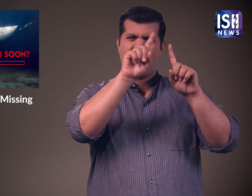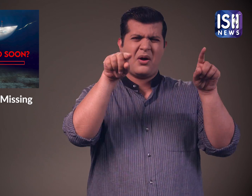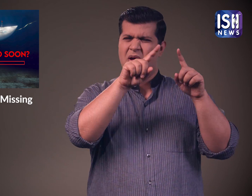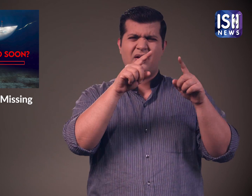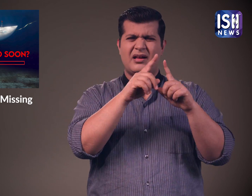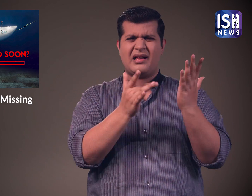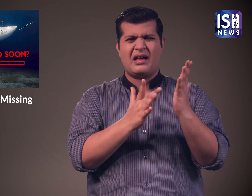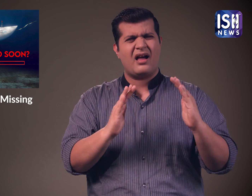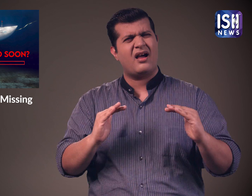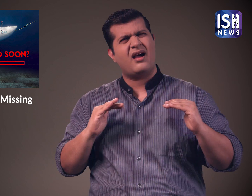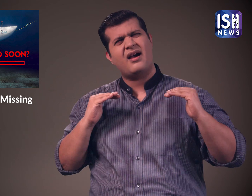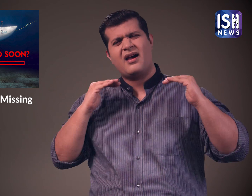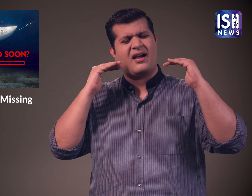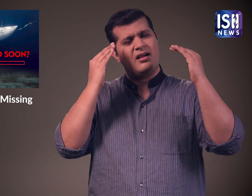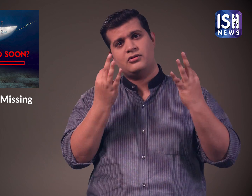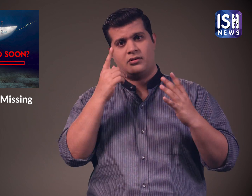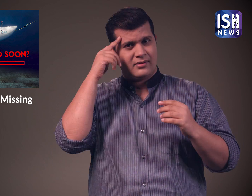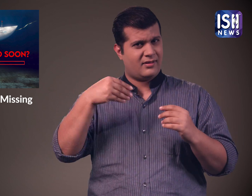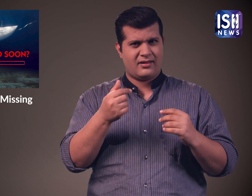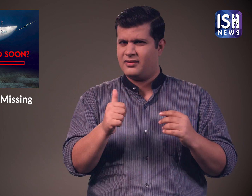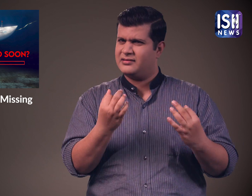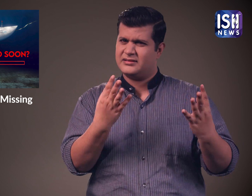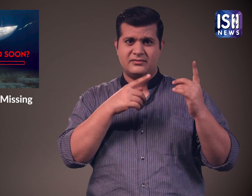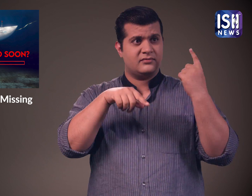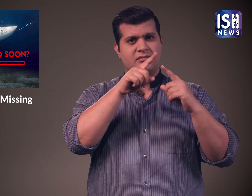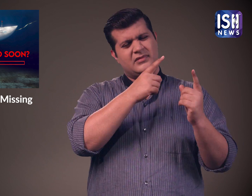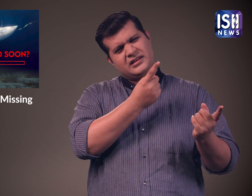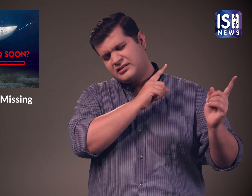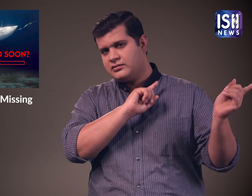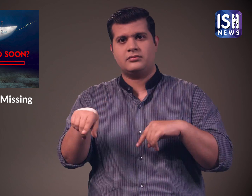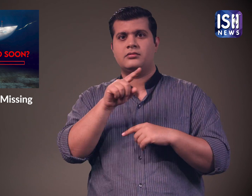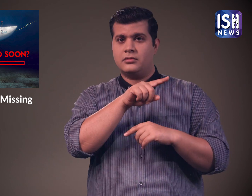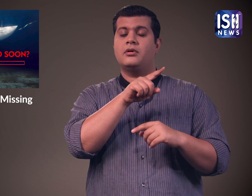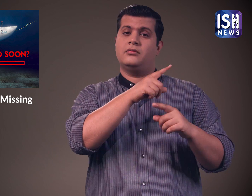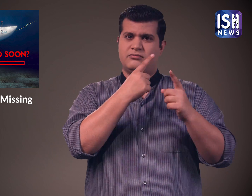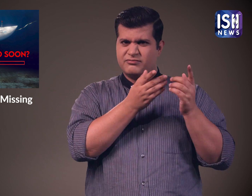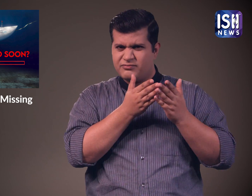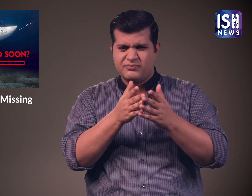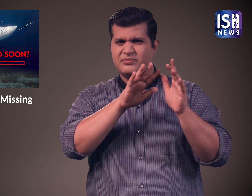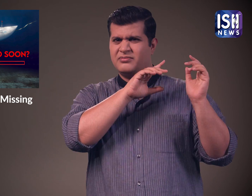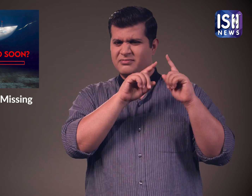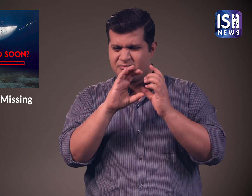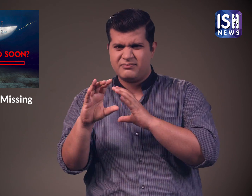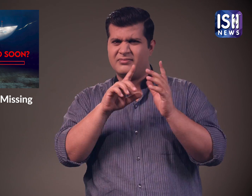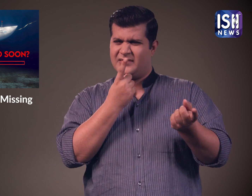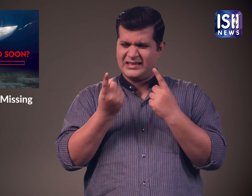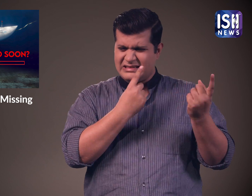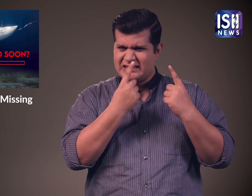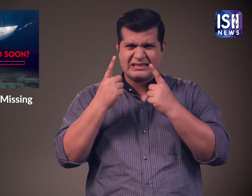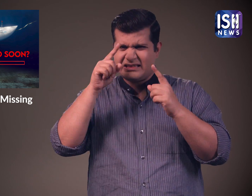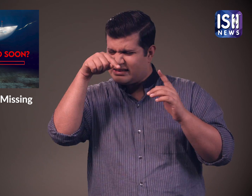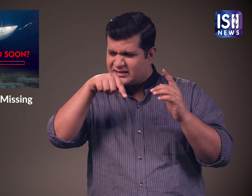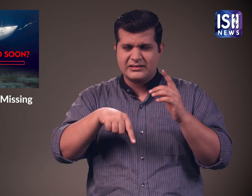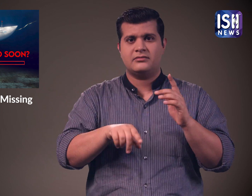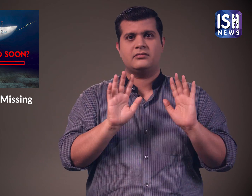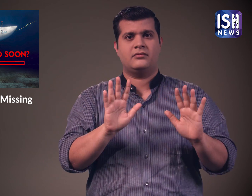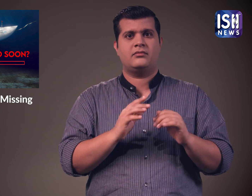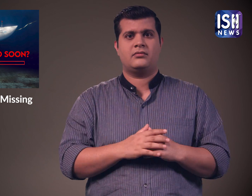are using cutting-edge assets detect any sign of the Titan.